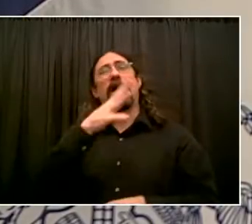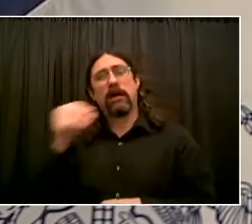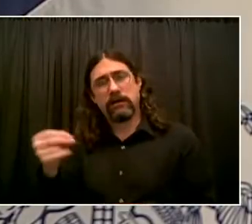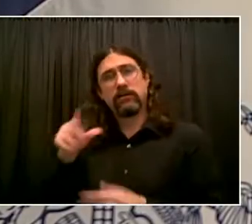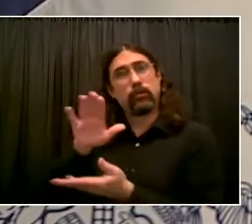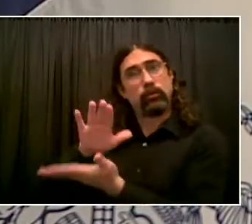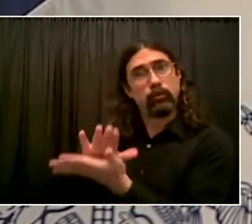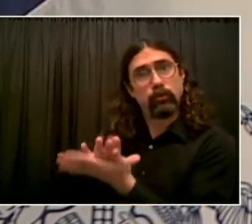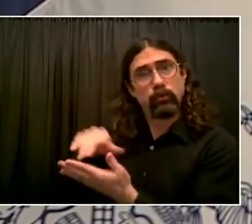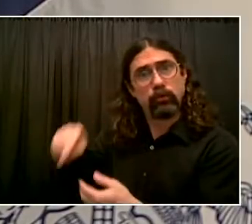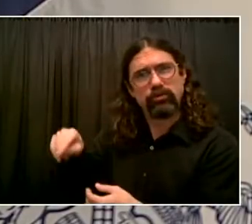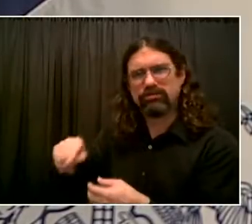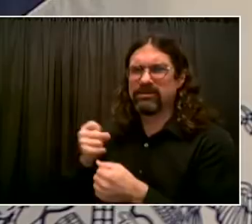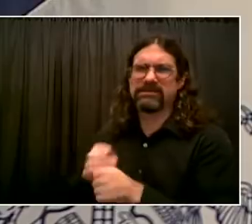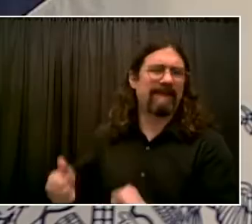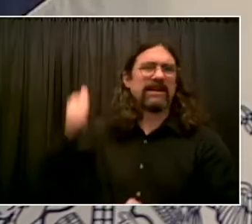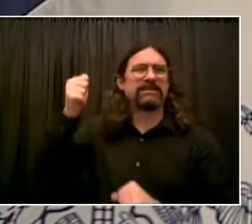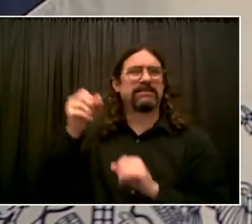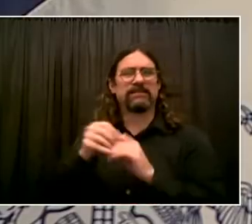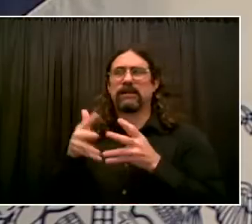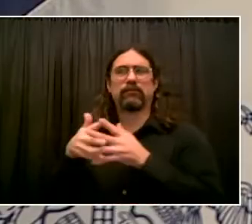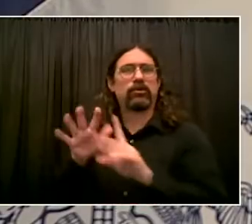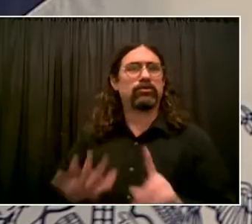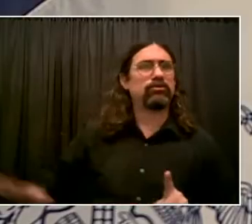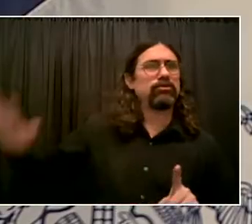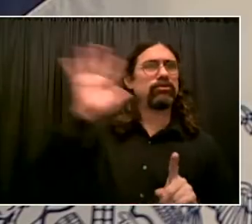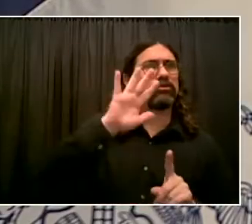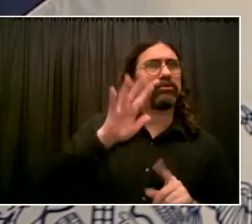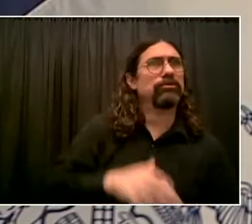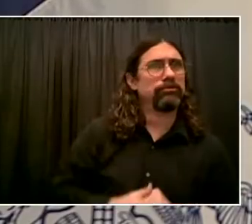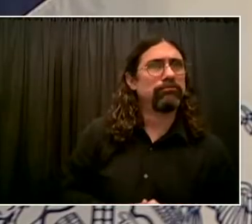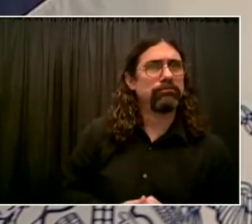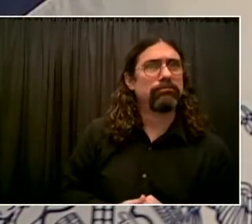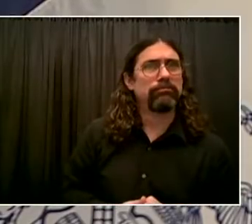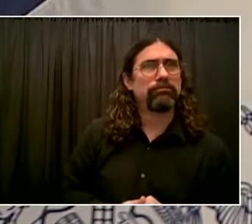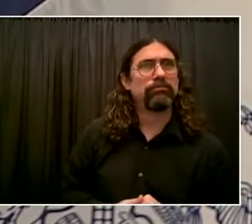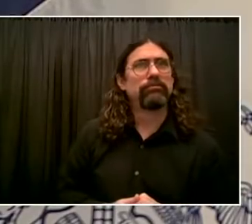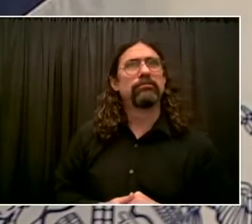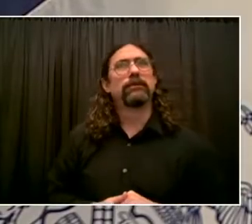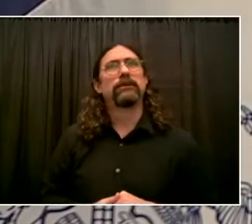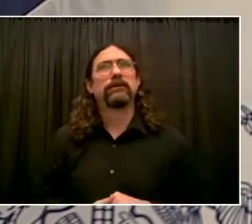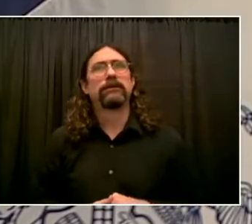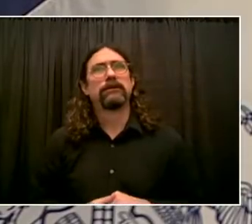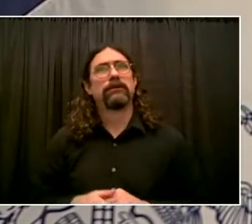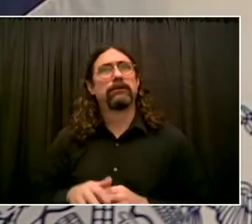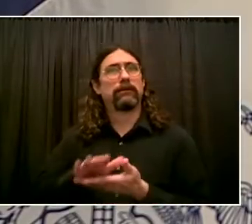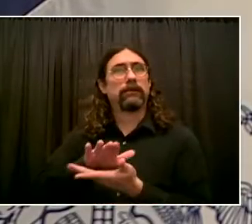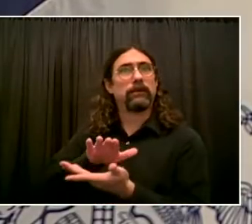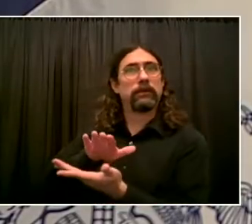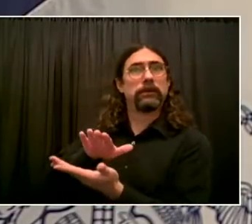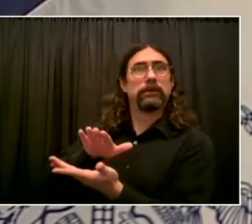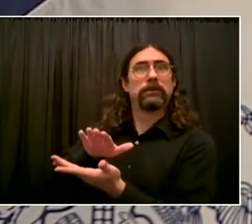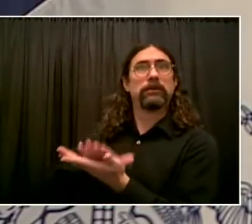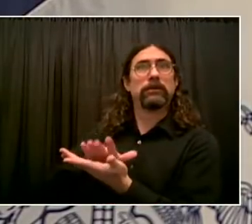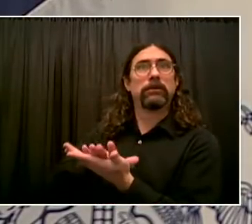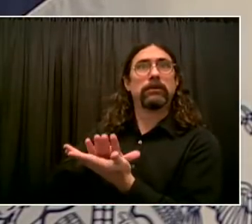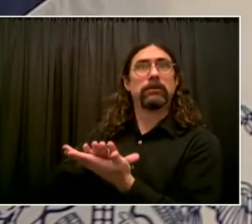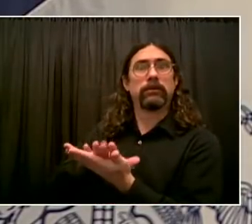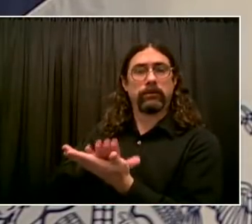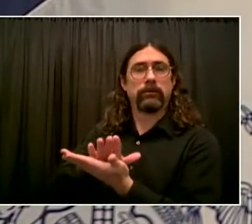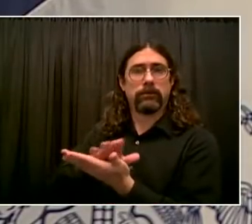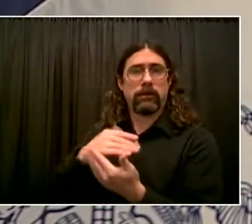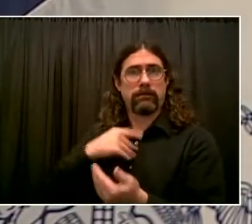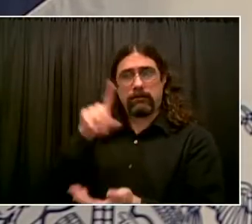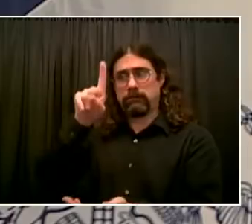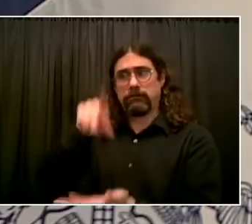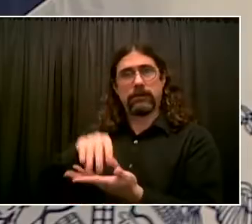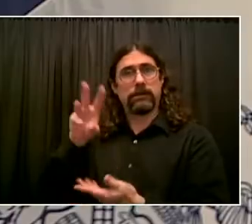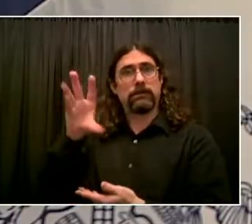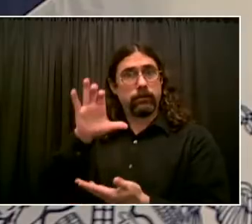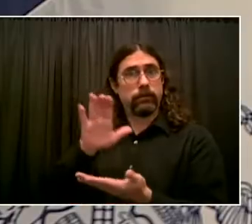EXTREMELY LOW COVID LEVELS.